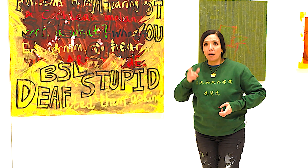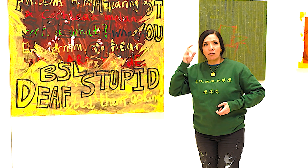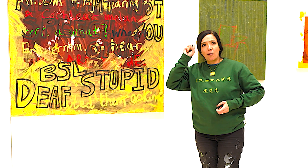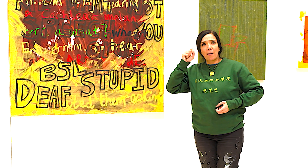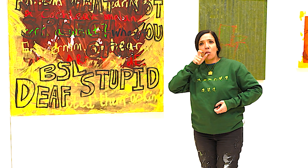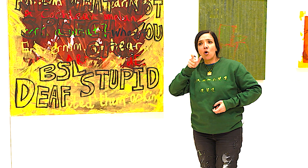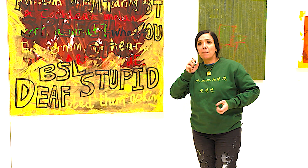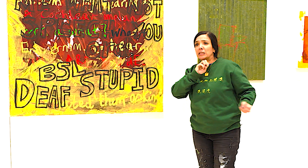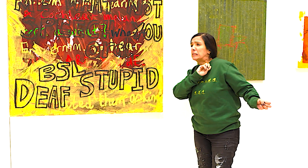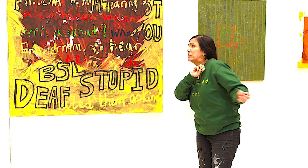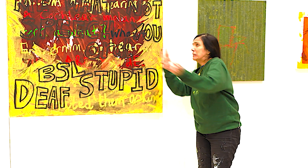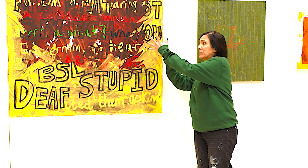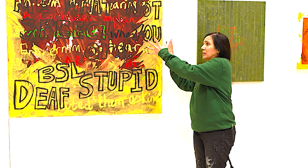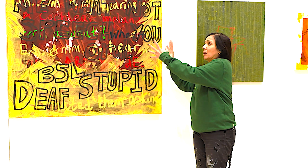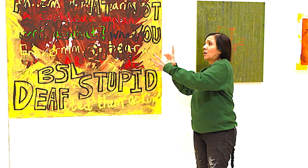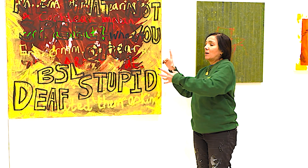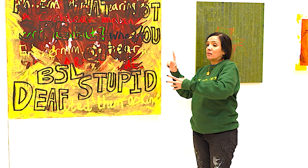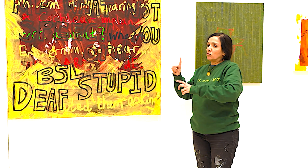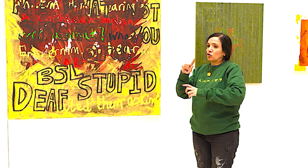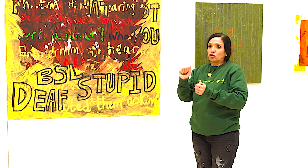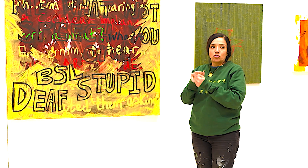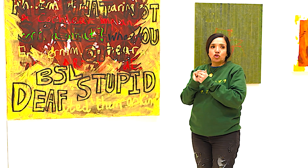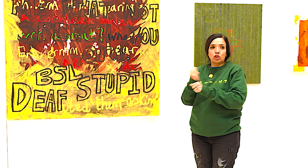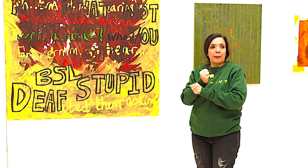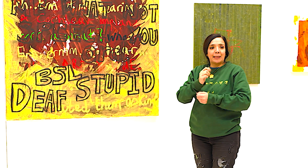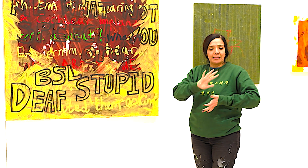because they're using both hands-- so, all of those words that I'd taken on board